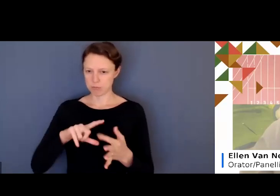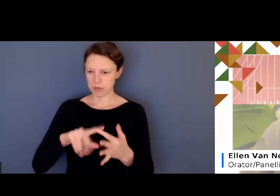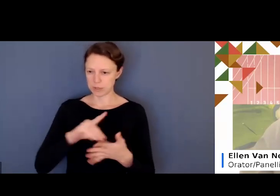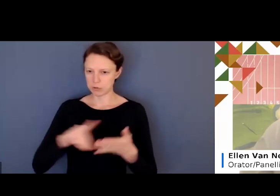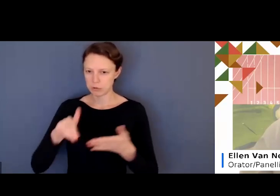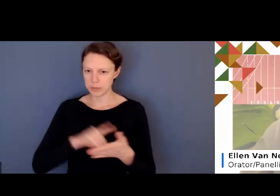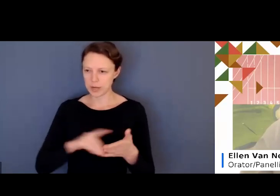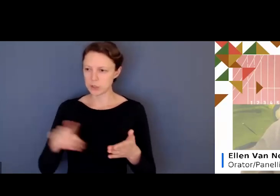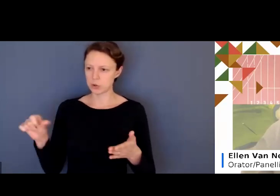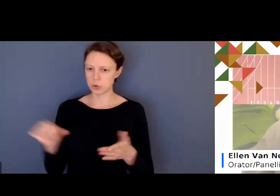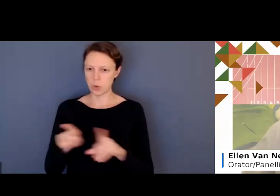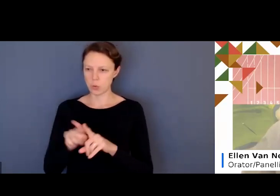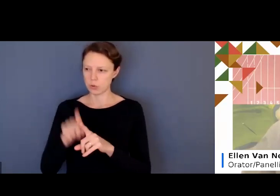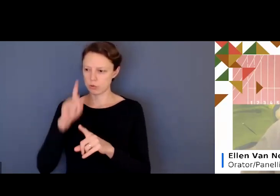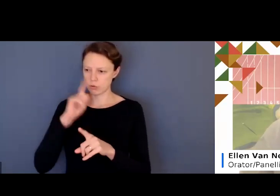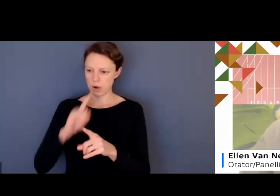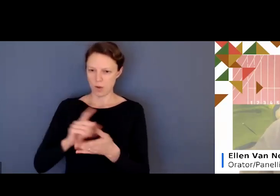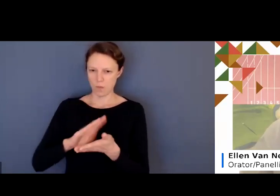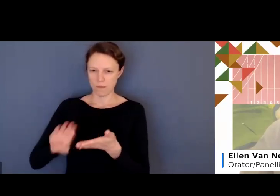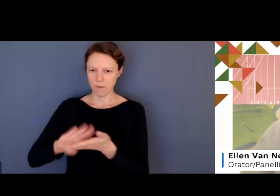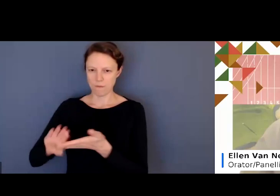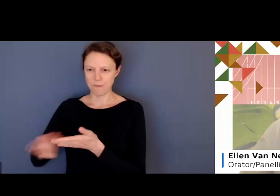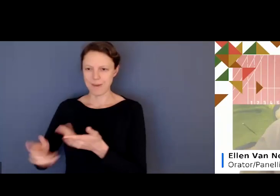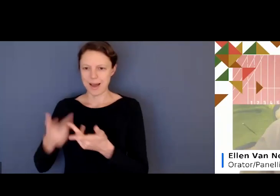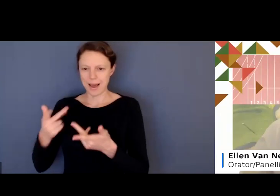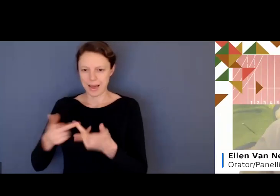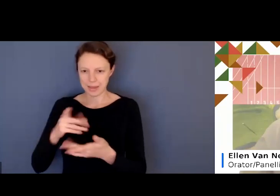of all backgrounds, religions, abilities,